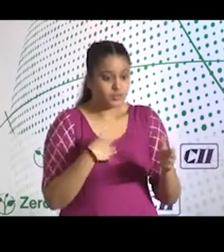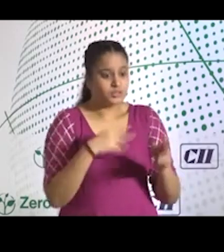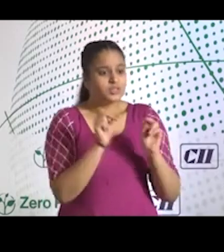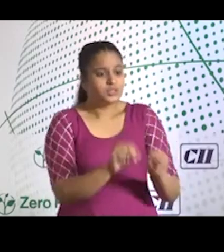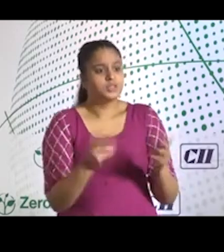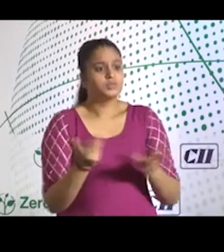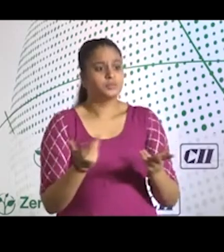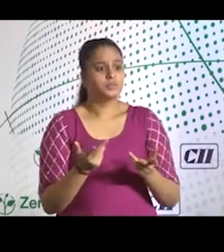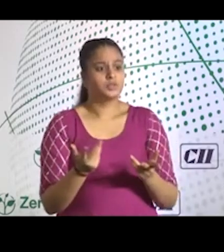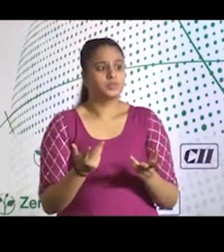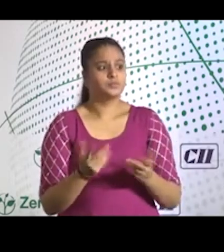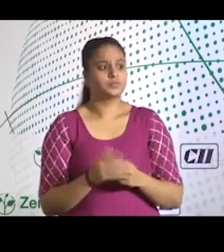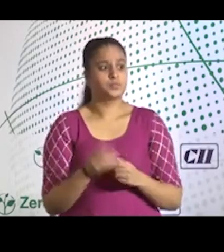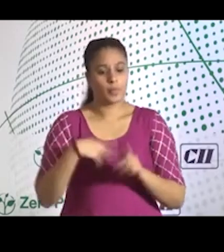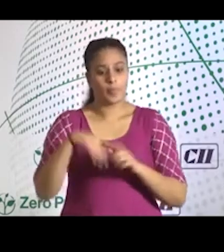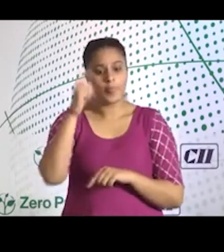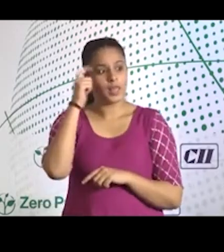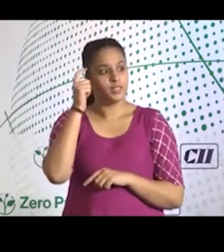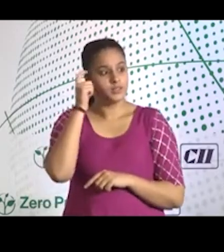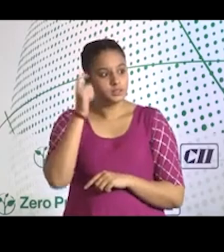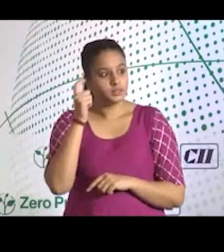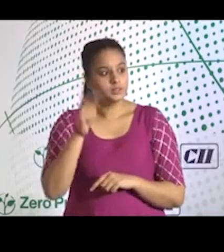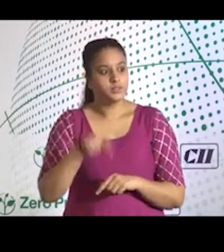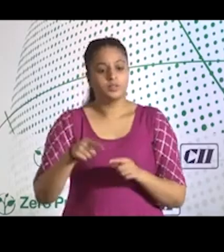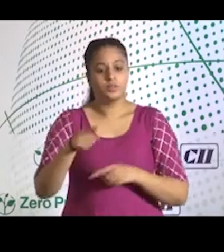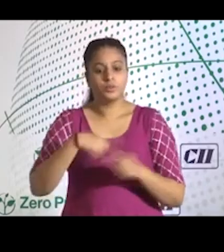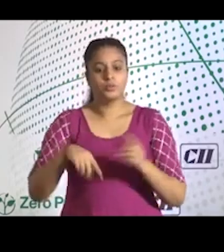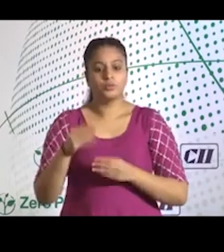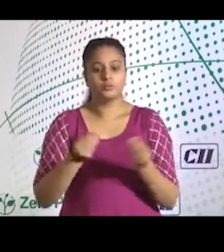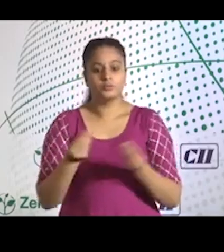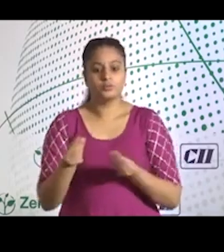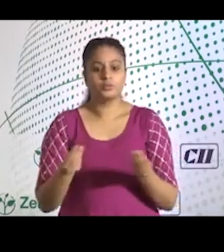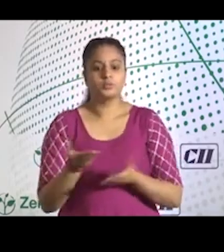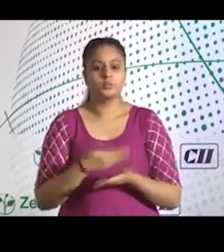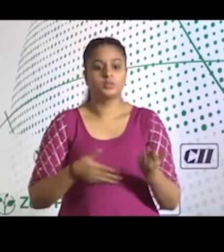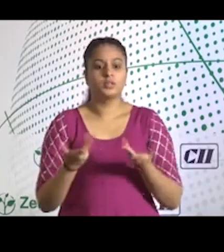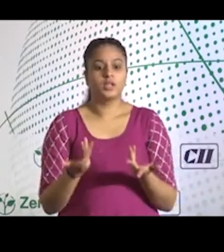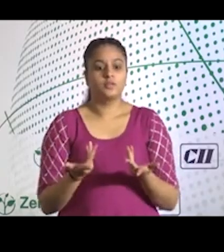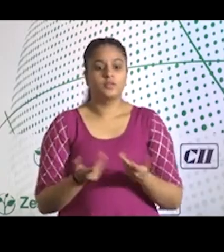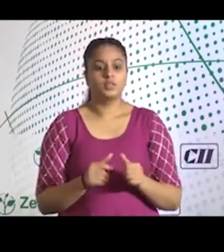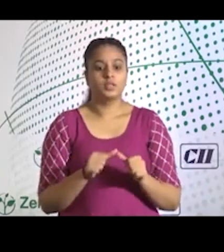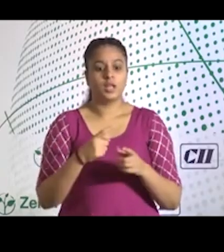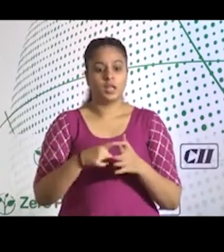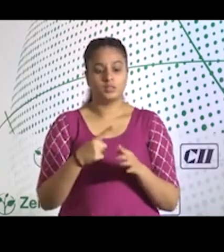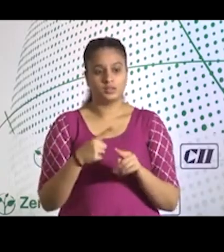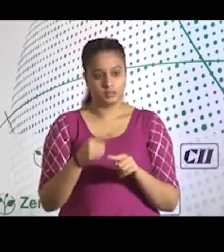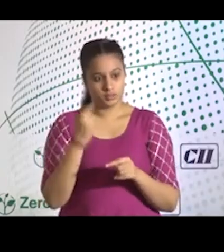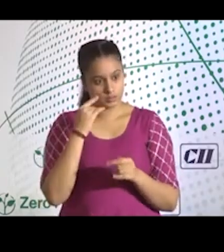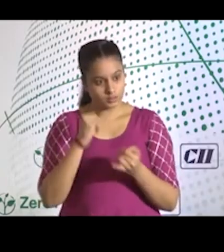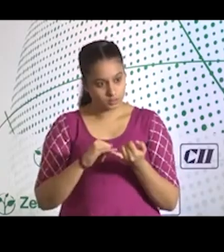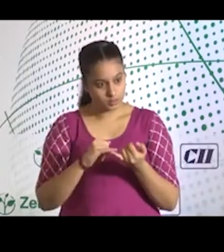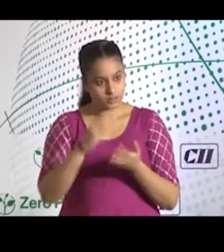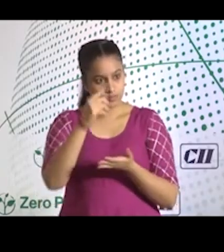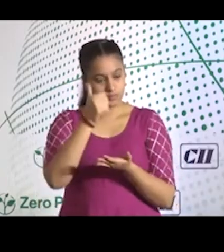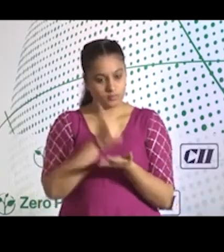Can we start thinking around it? So at Axis Bank, we believe that we are doing at both the ends one